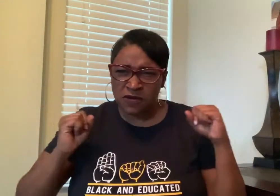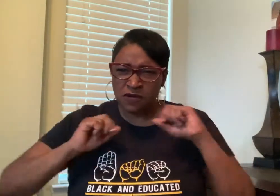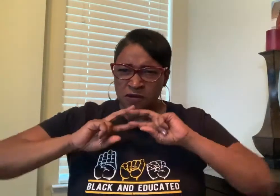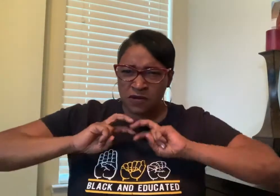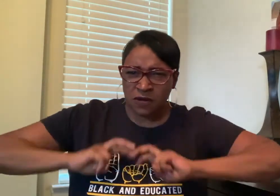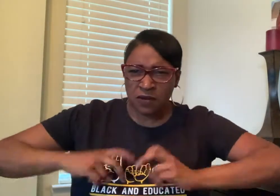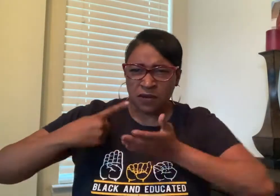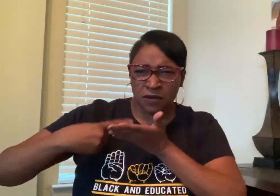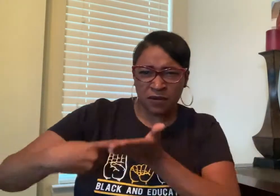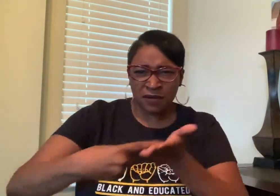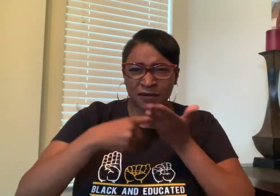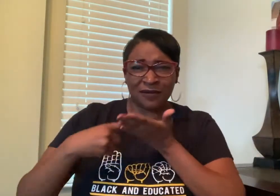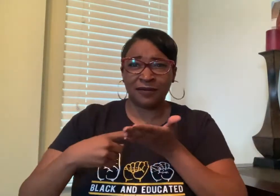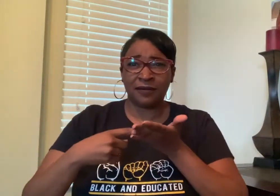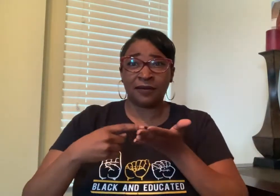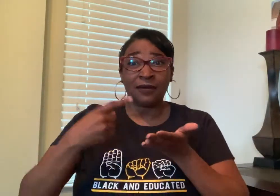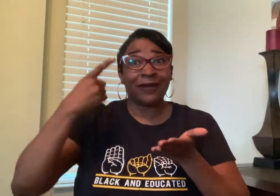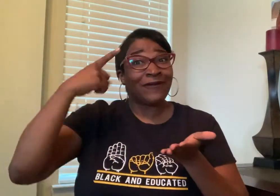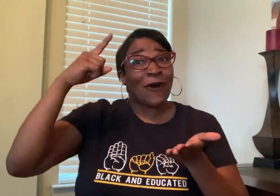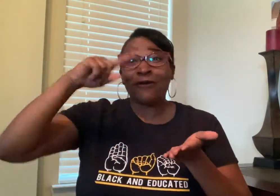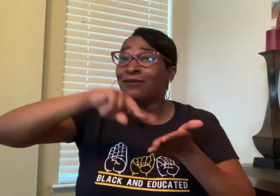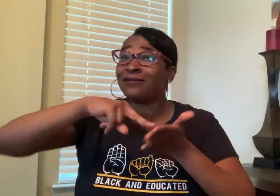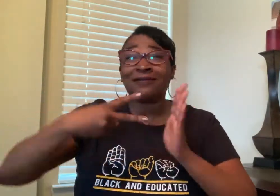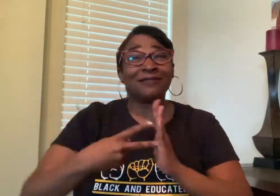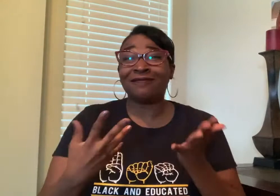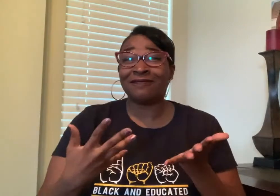anger comes from and umask it, talk through it.